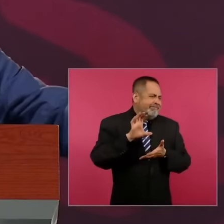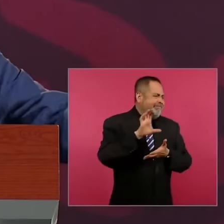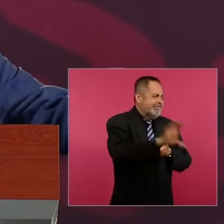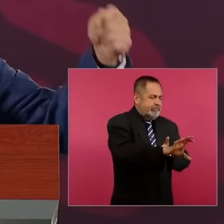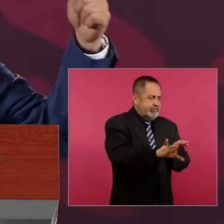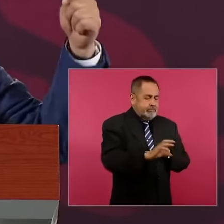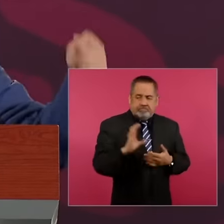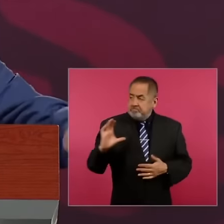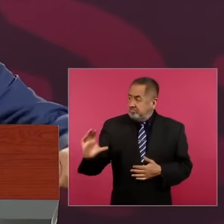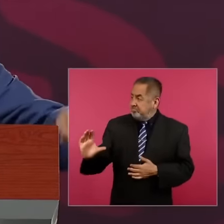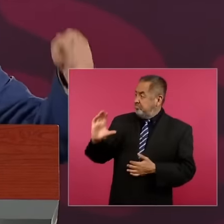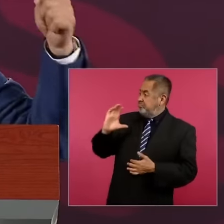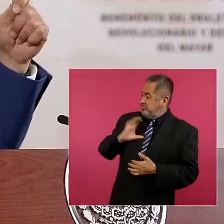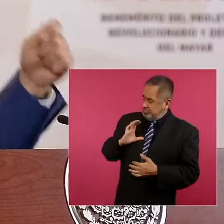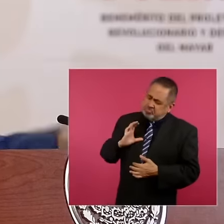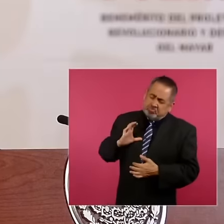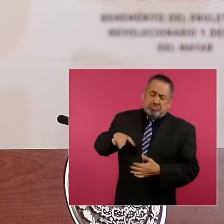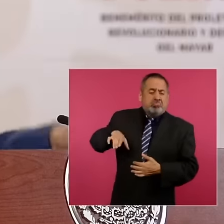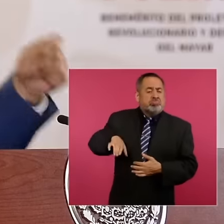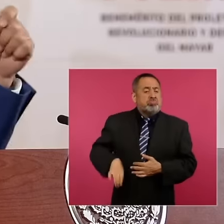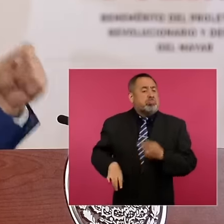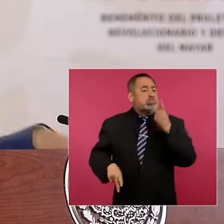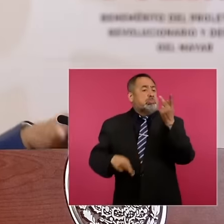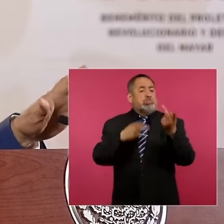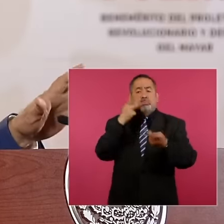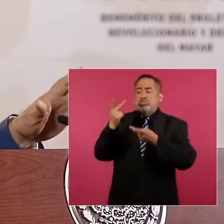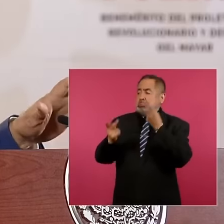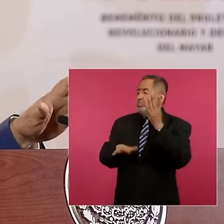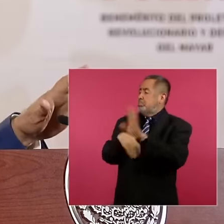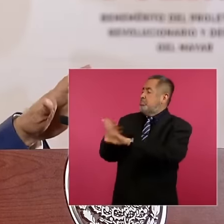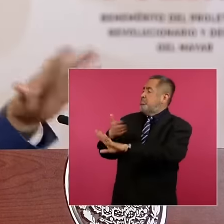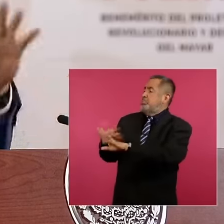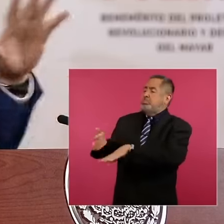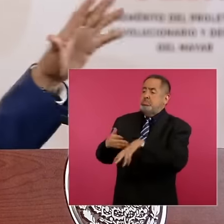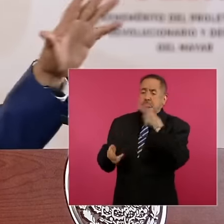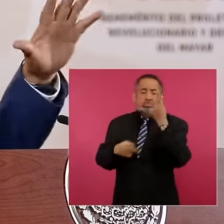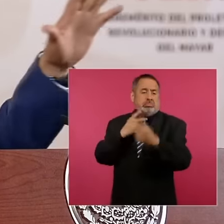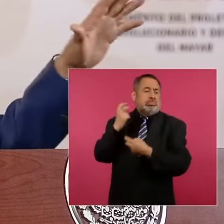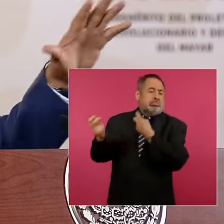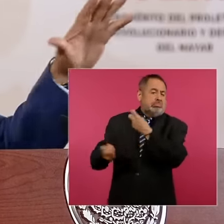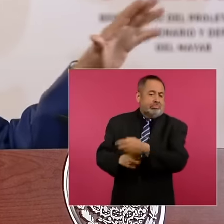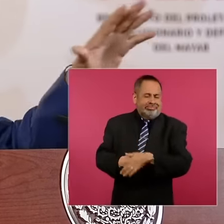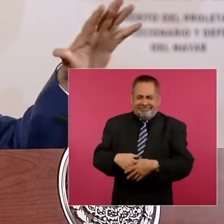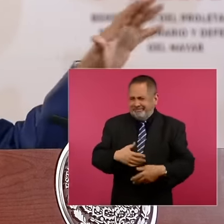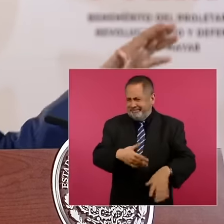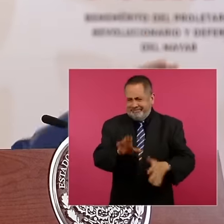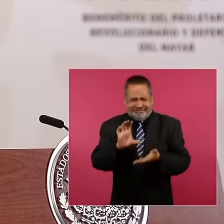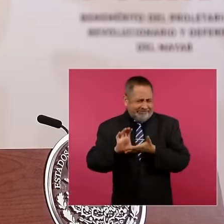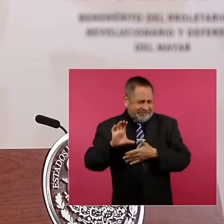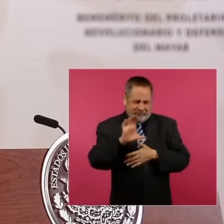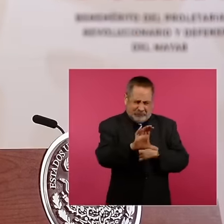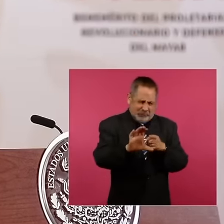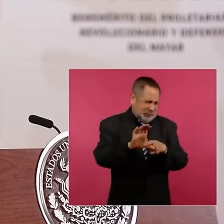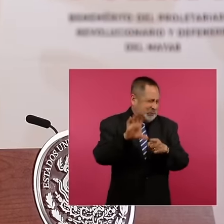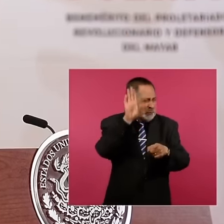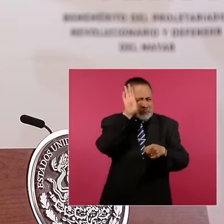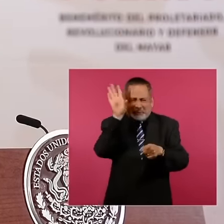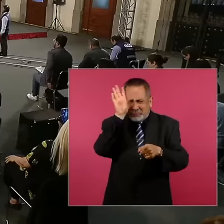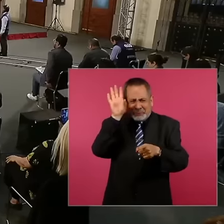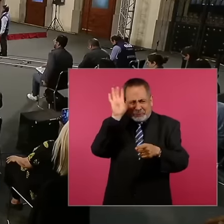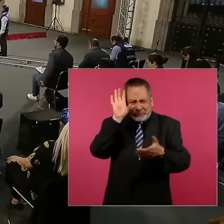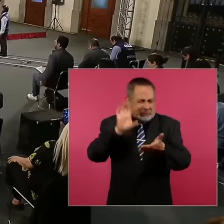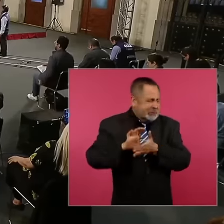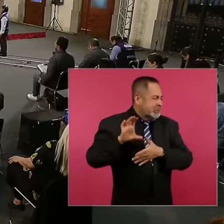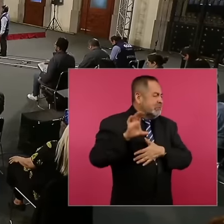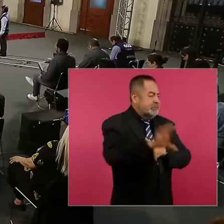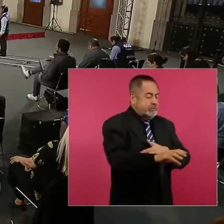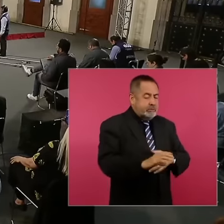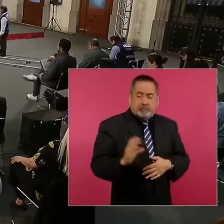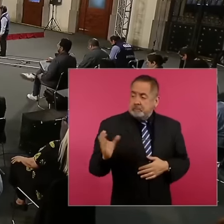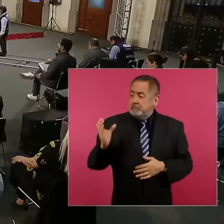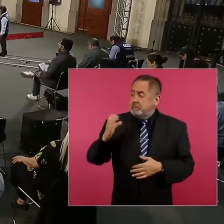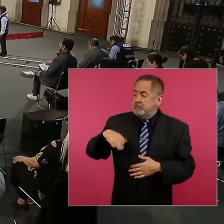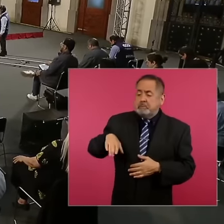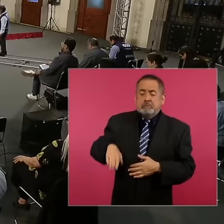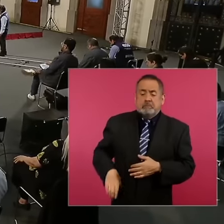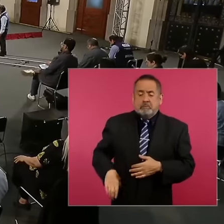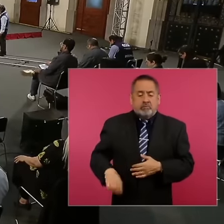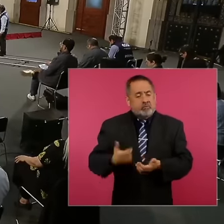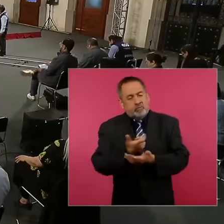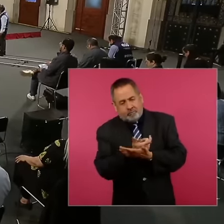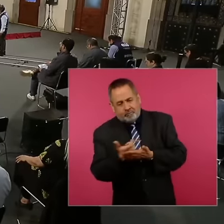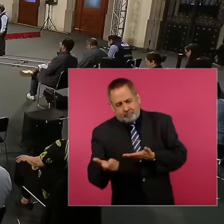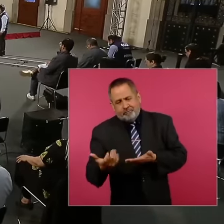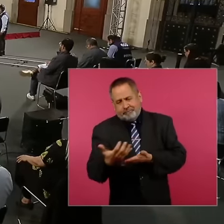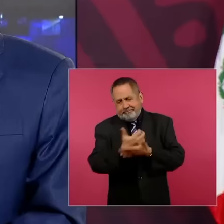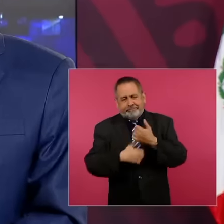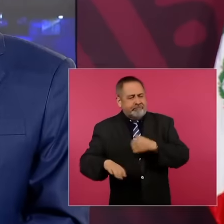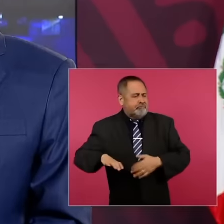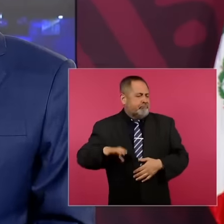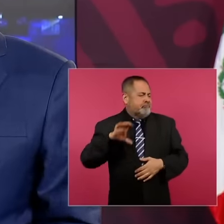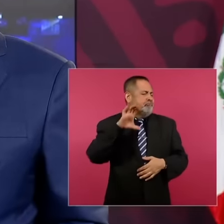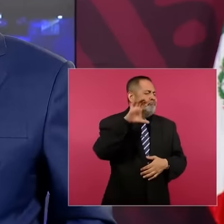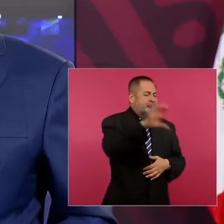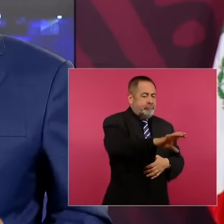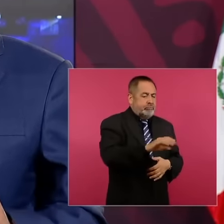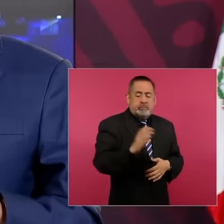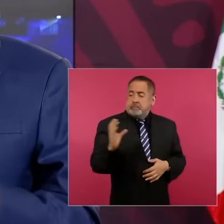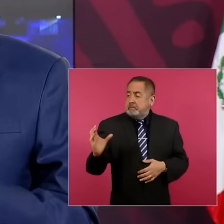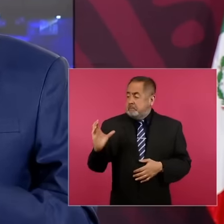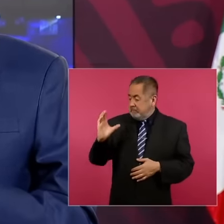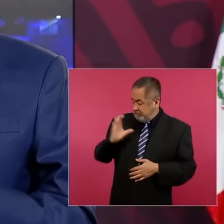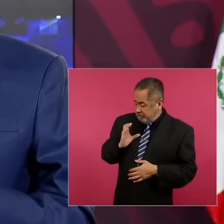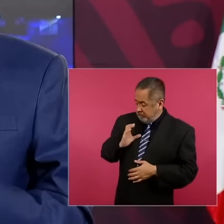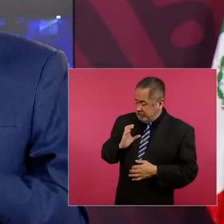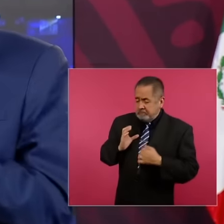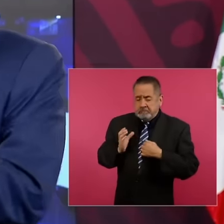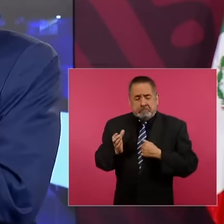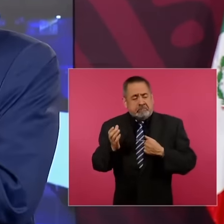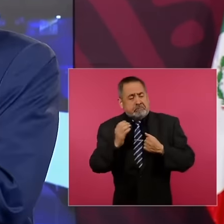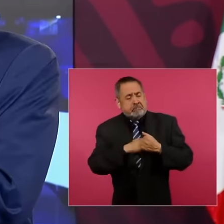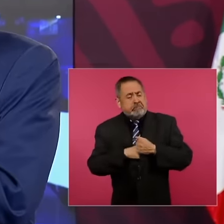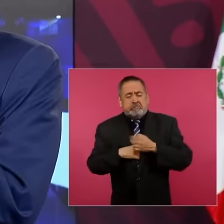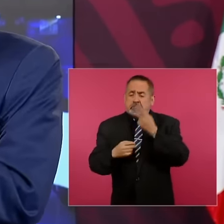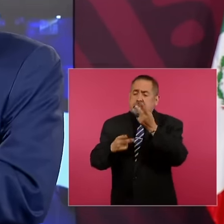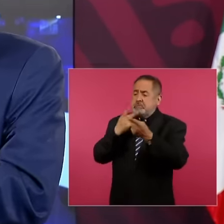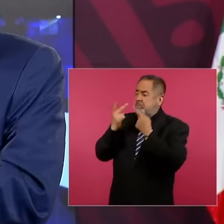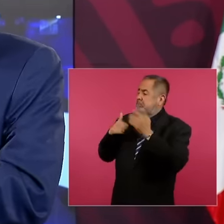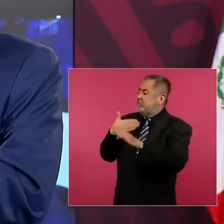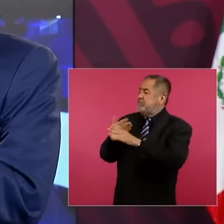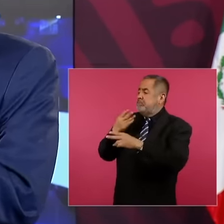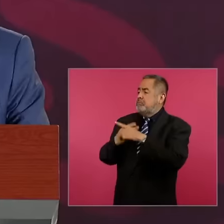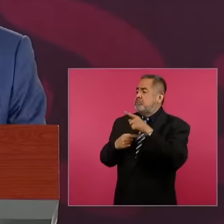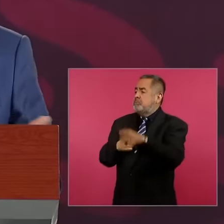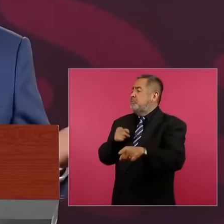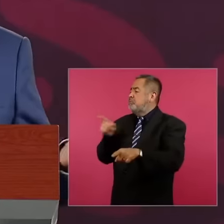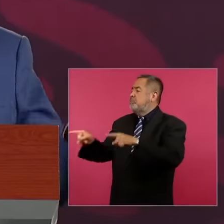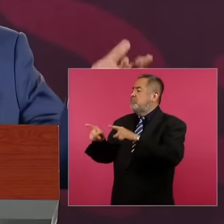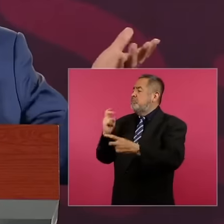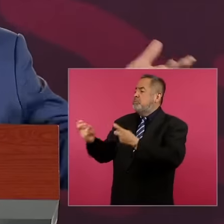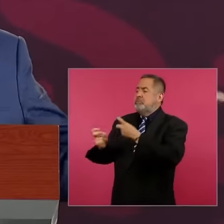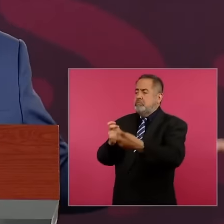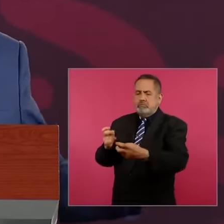disproportionate amounts completely not from salaries of money That's why we found Lorol